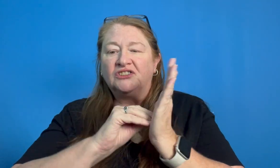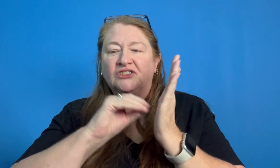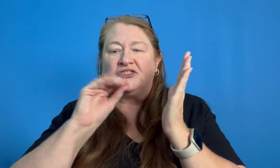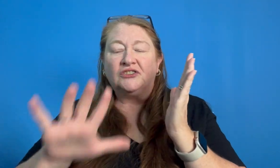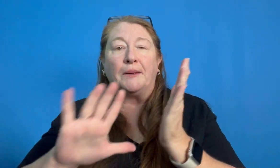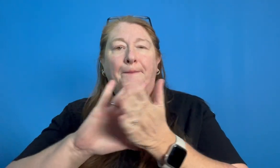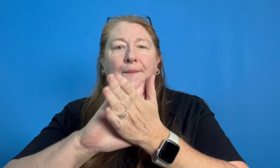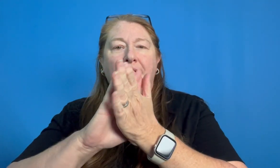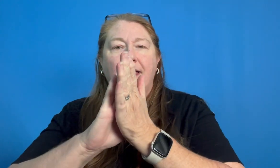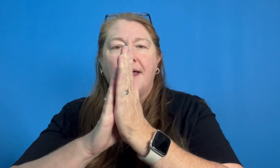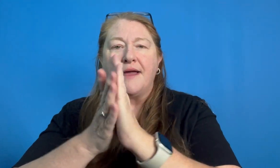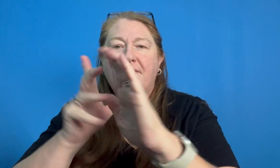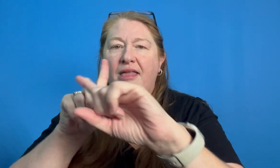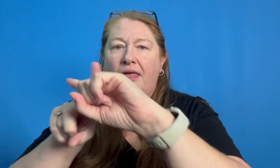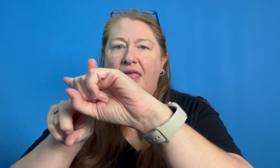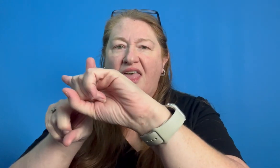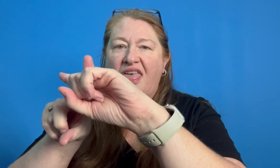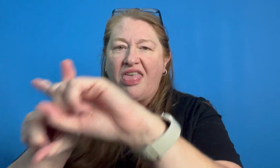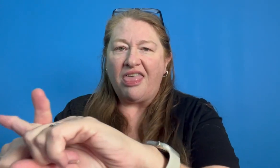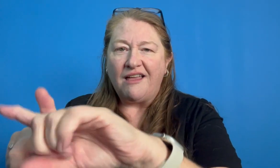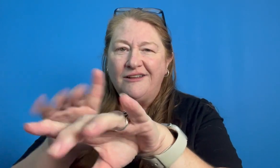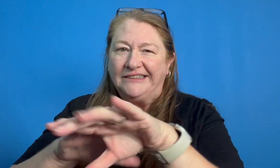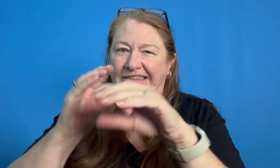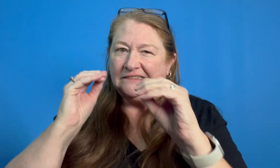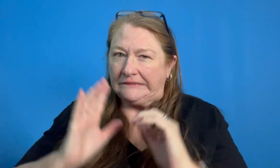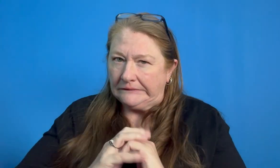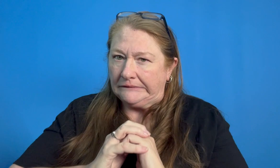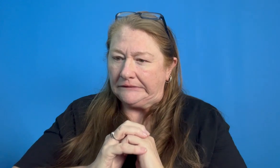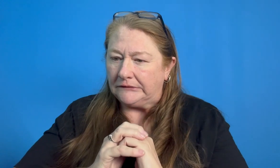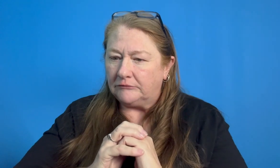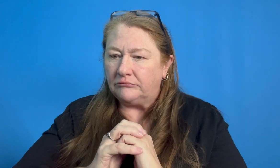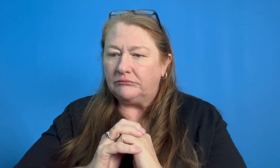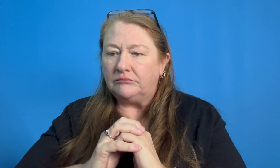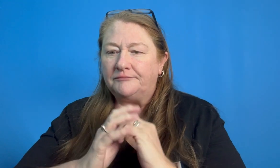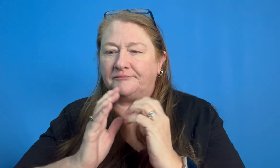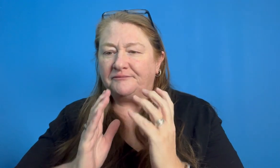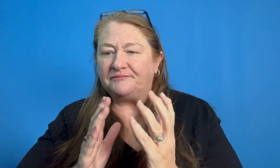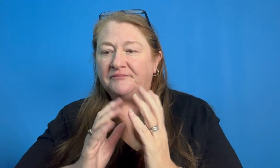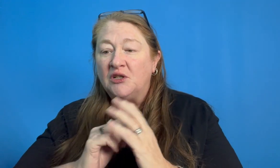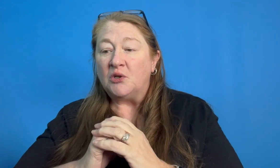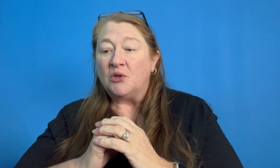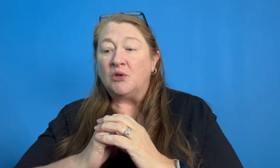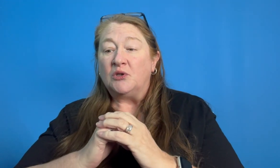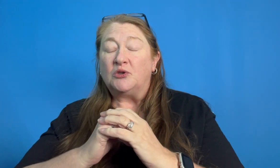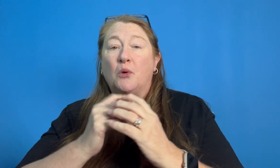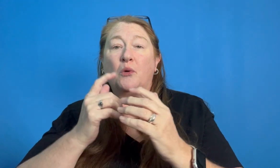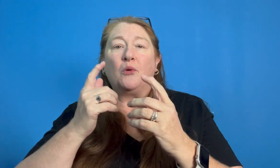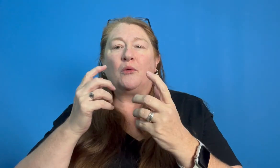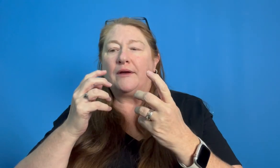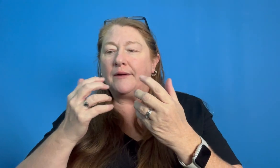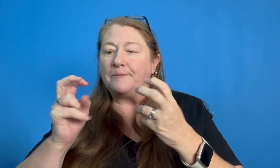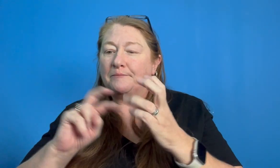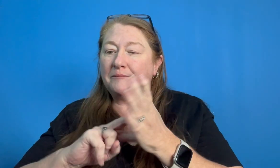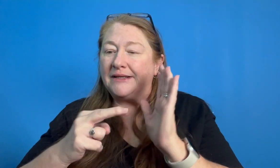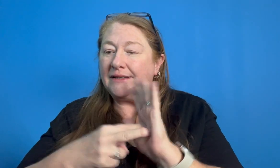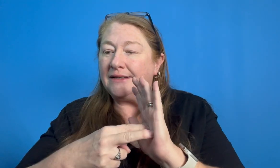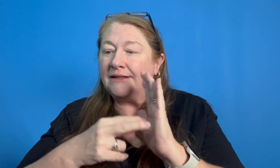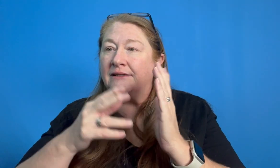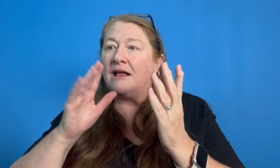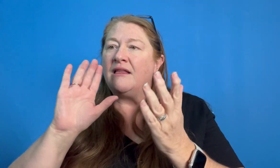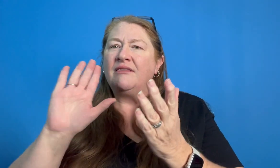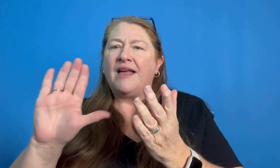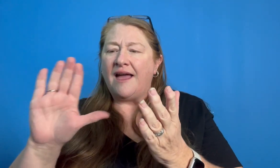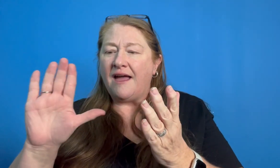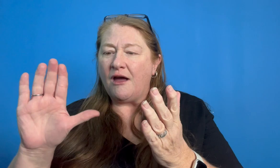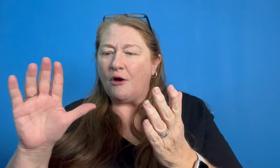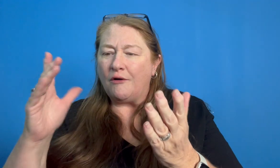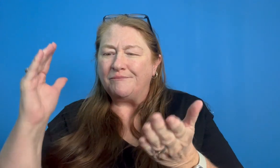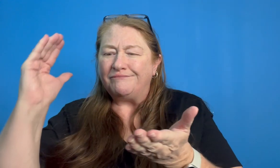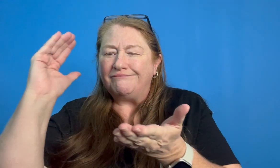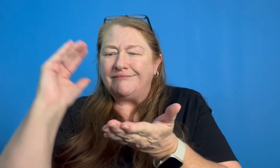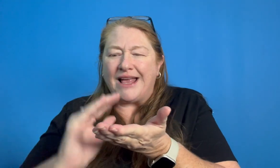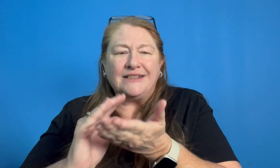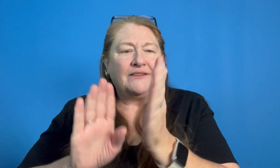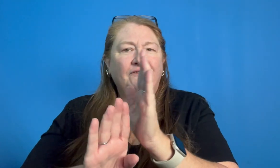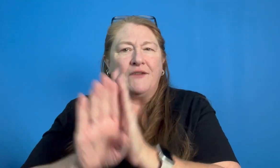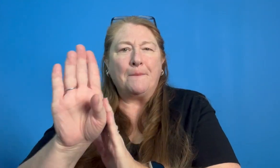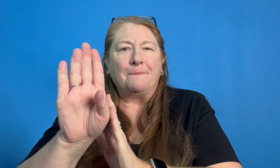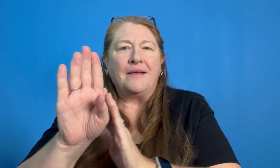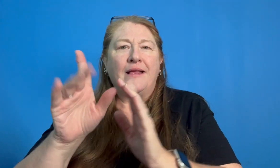students can become dependent on them to access their lesser